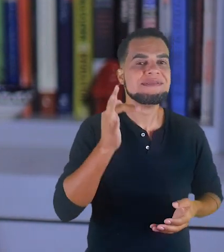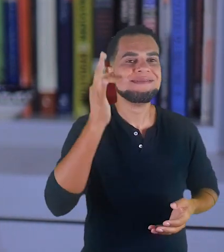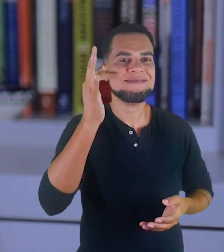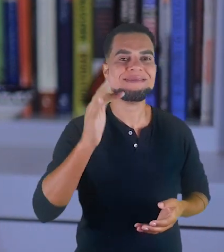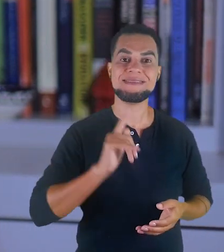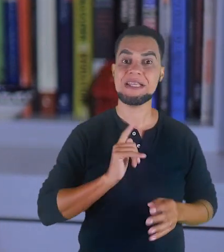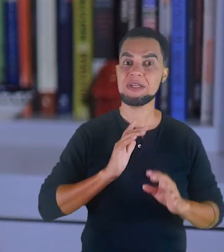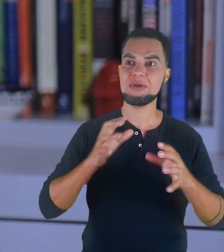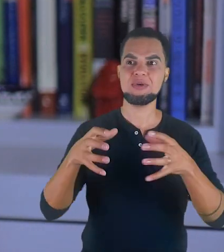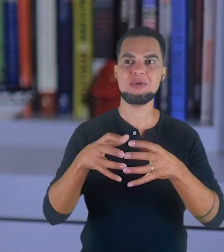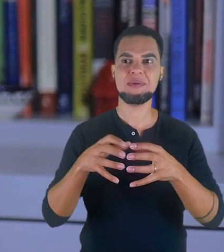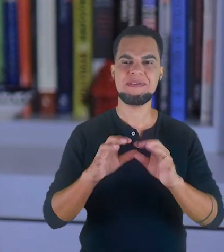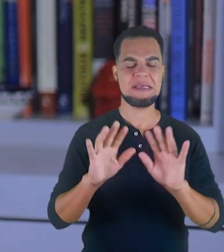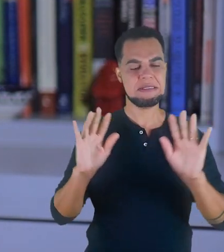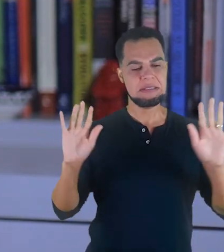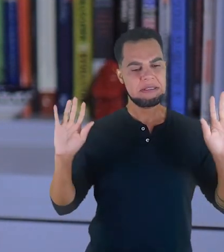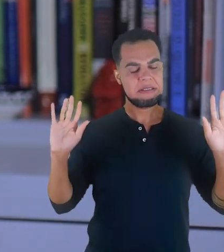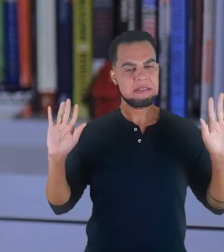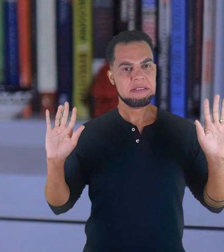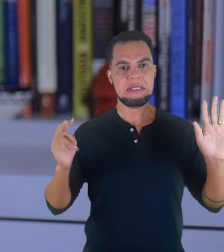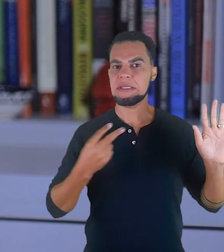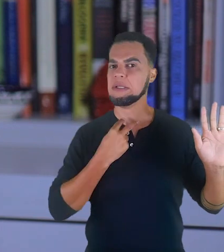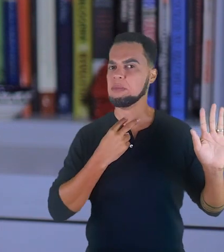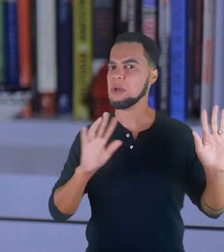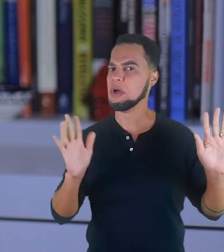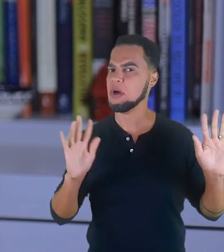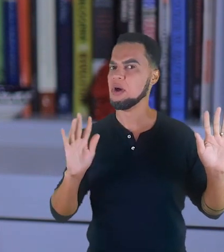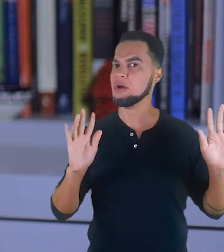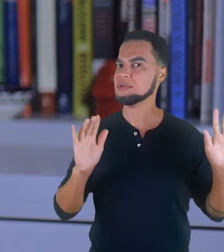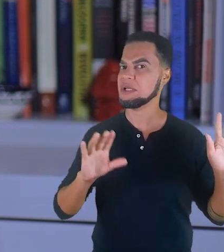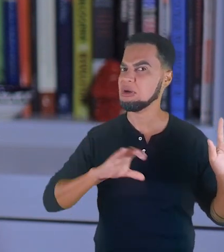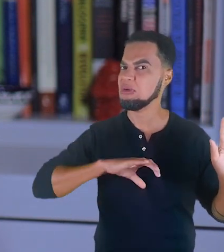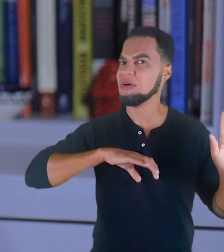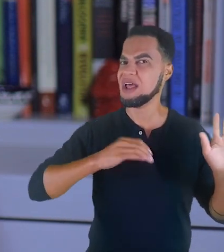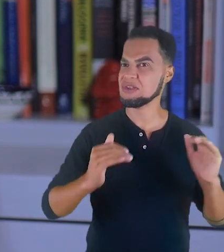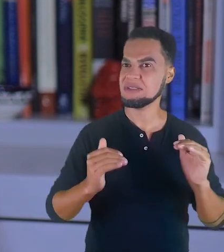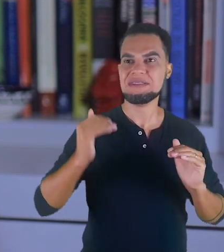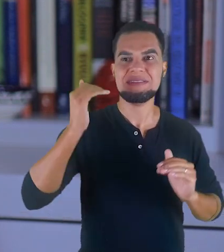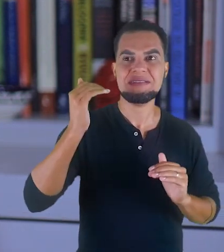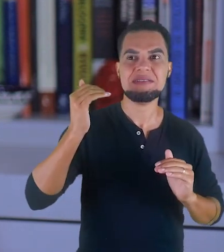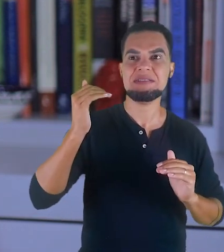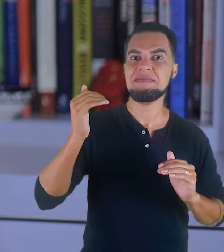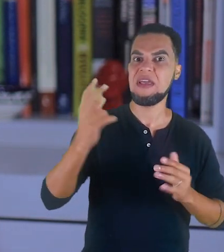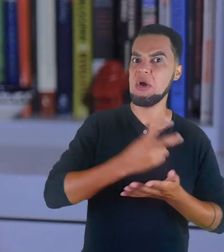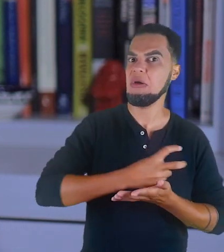there will be people who will resist it by saying: "No, you can't be too bold, it may cause a coup.